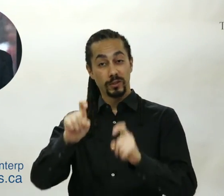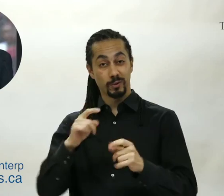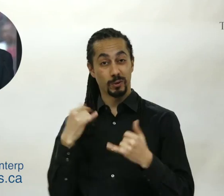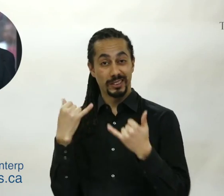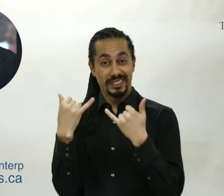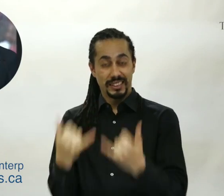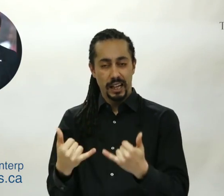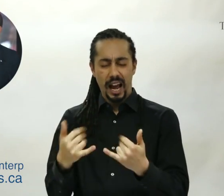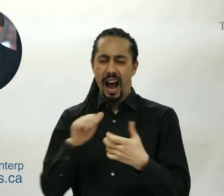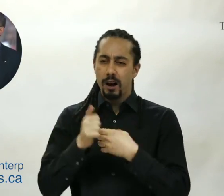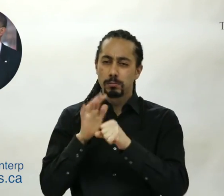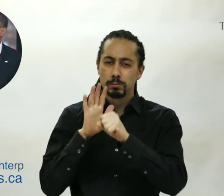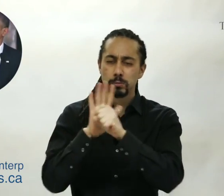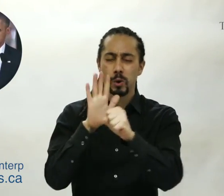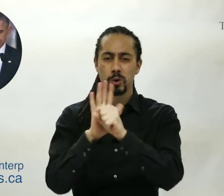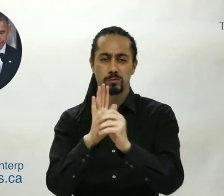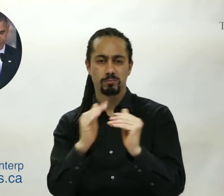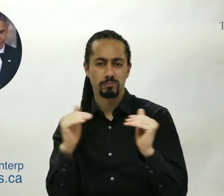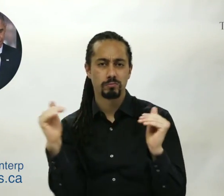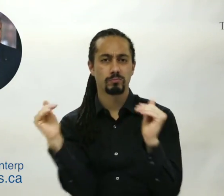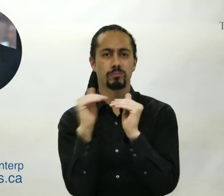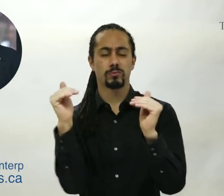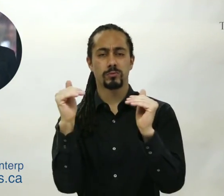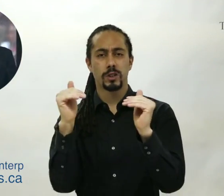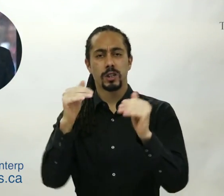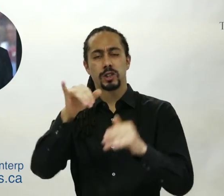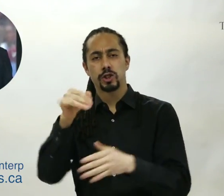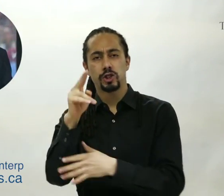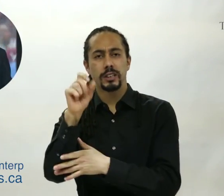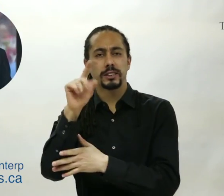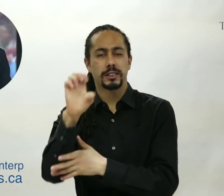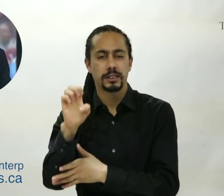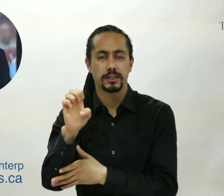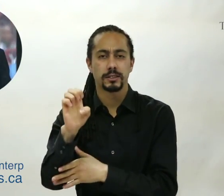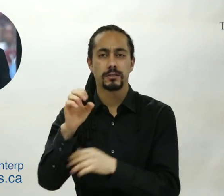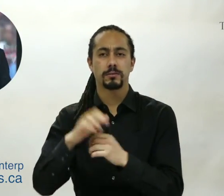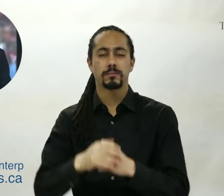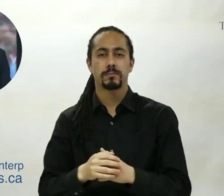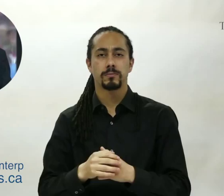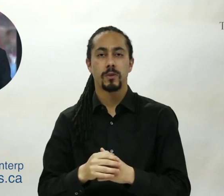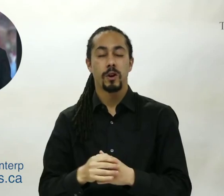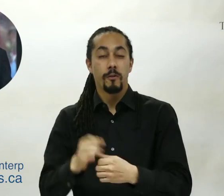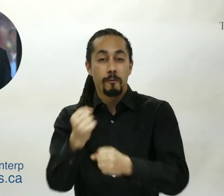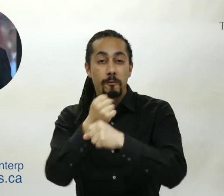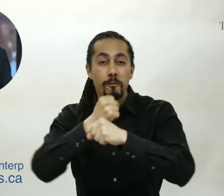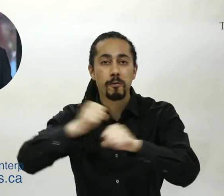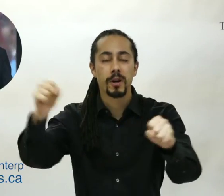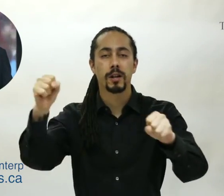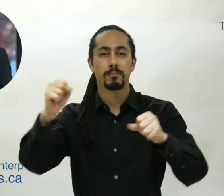equality and justice; how to uphold freedom and human rights;